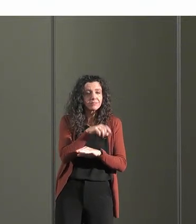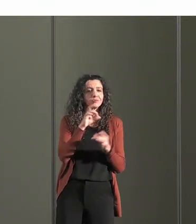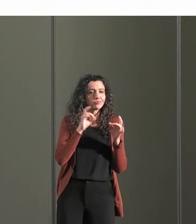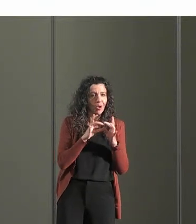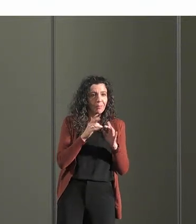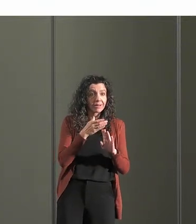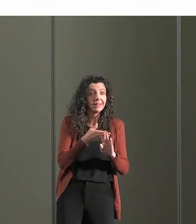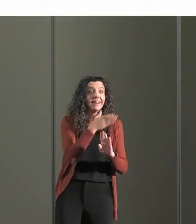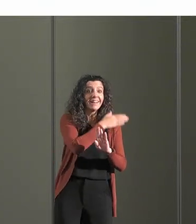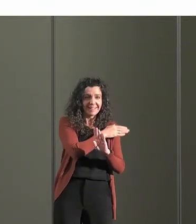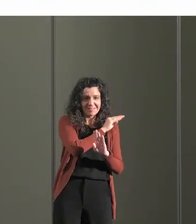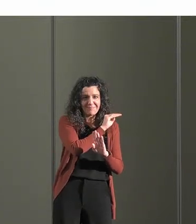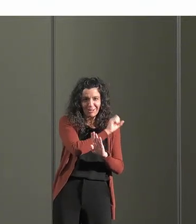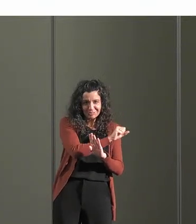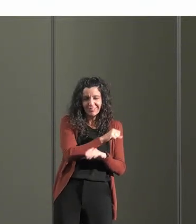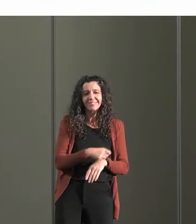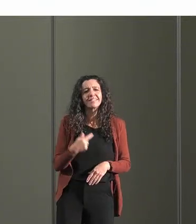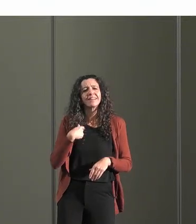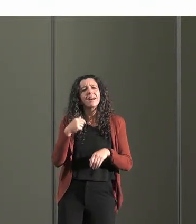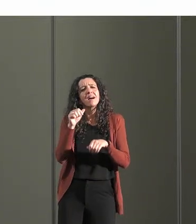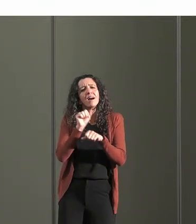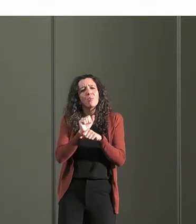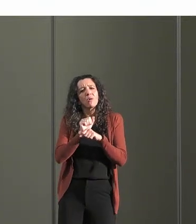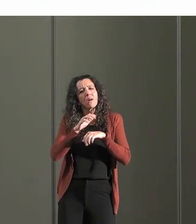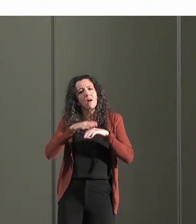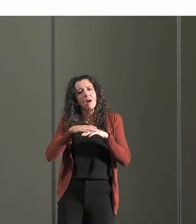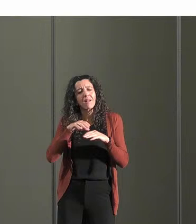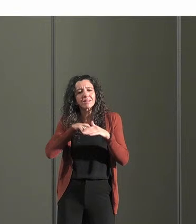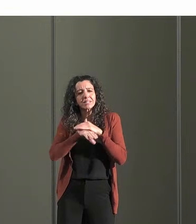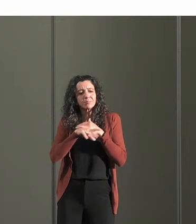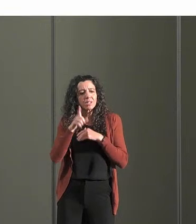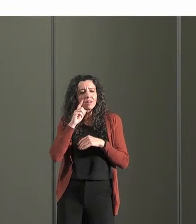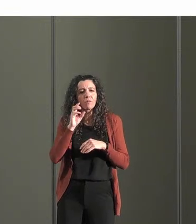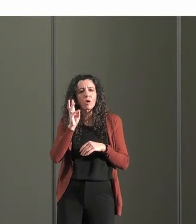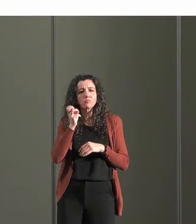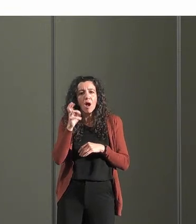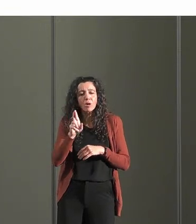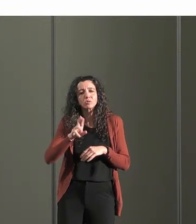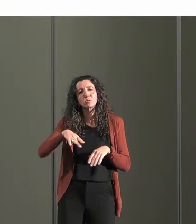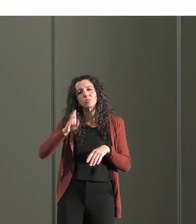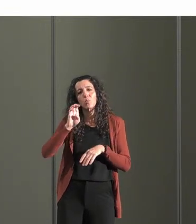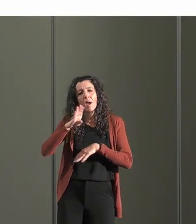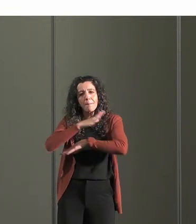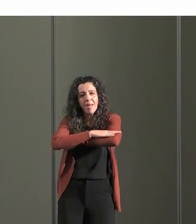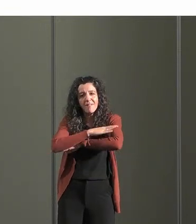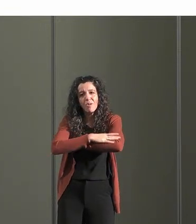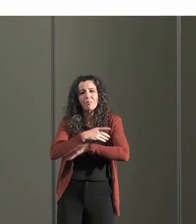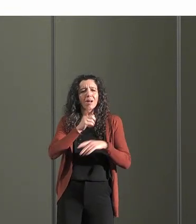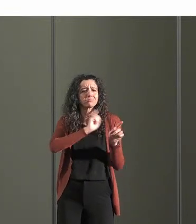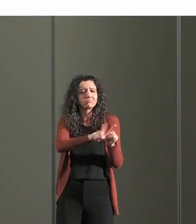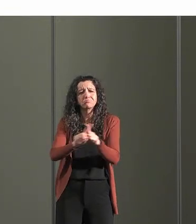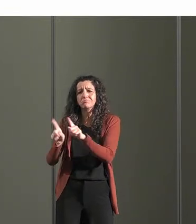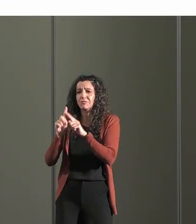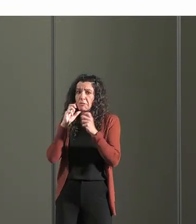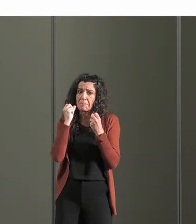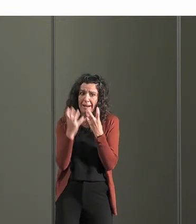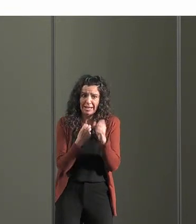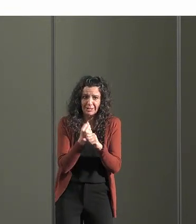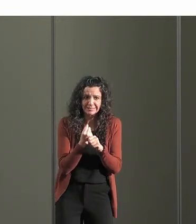here for three years before that I was at Starbucks and Microsoft and I've work for operating systems for longer